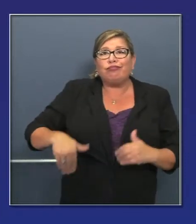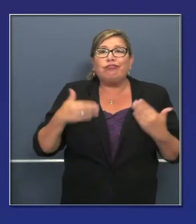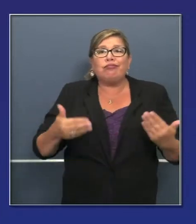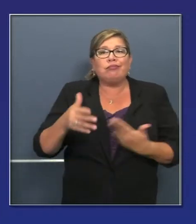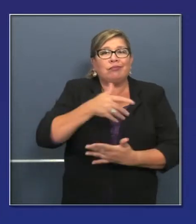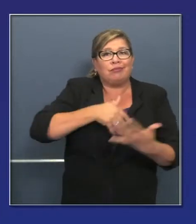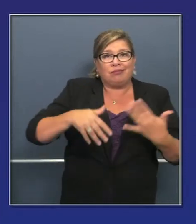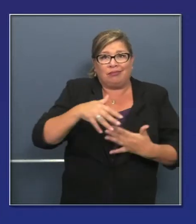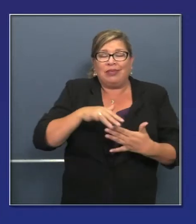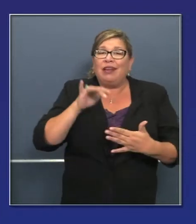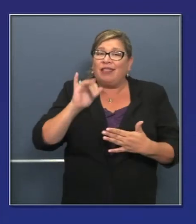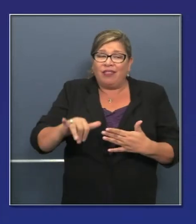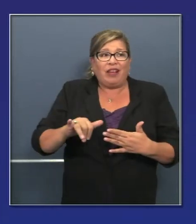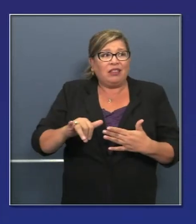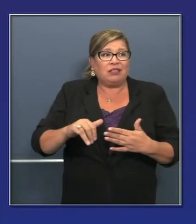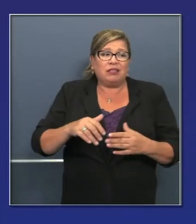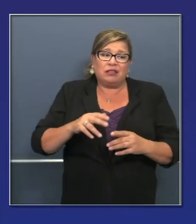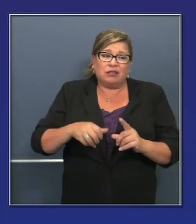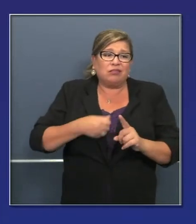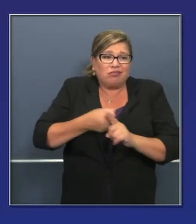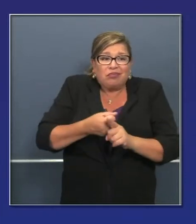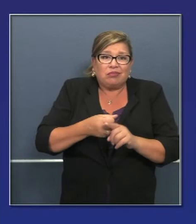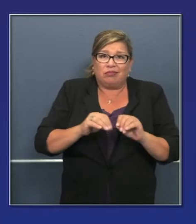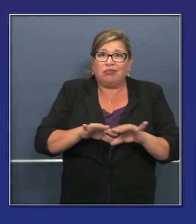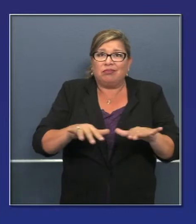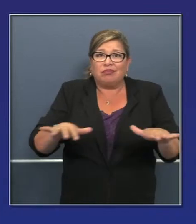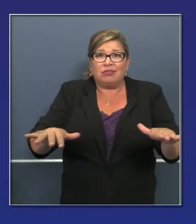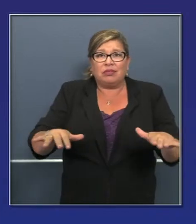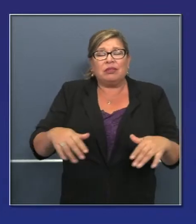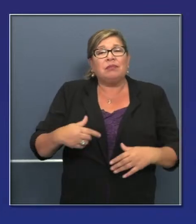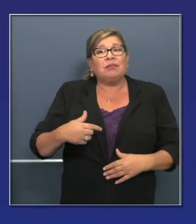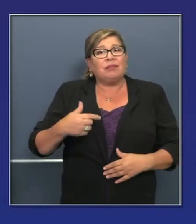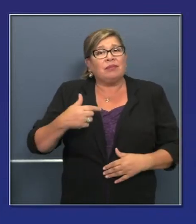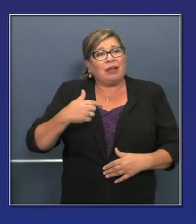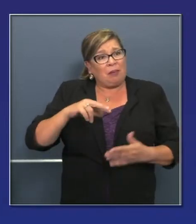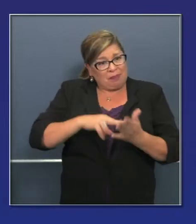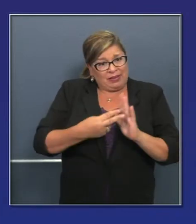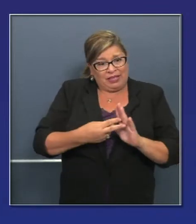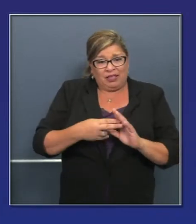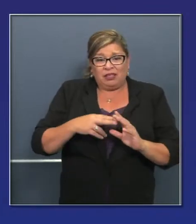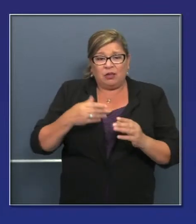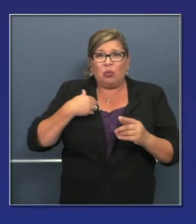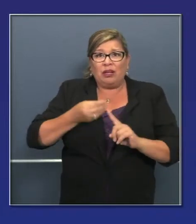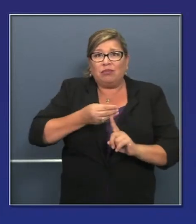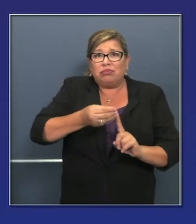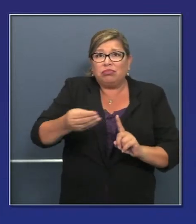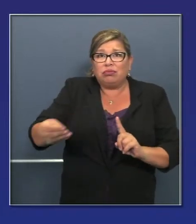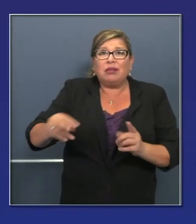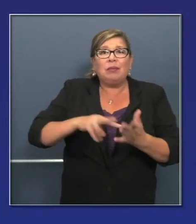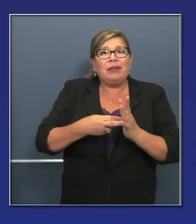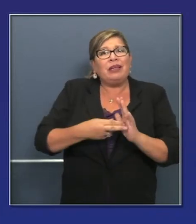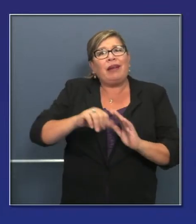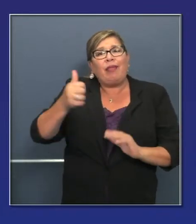risk I don't mean to say that to be maudlin to be hyperbolic but we lost 52 individuals again